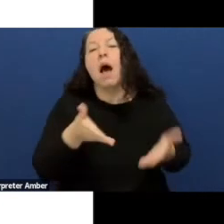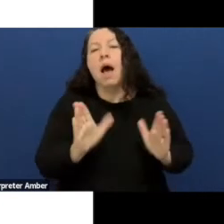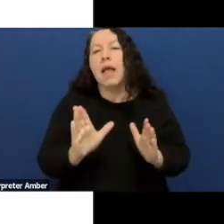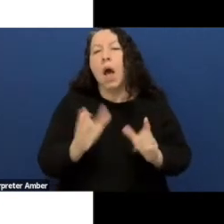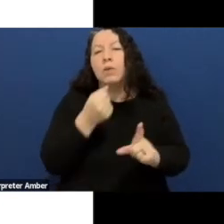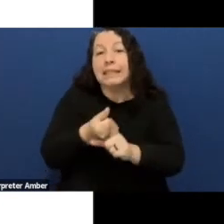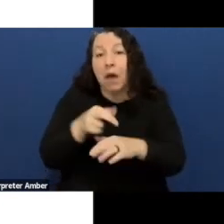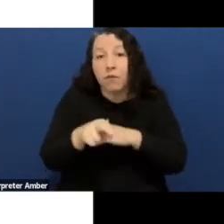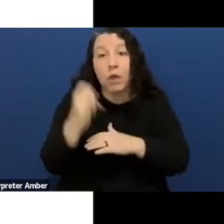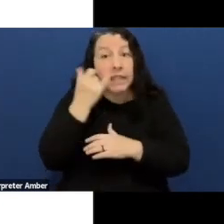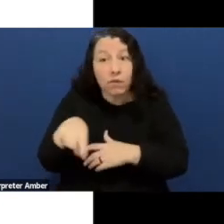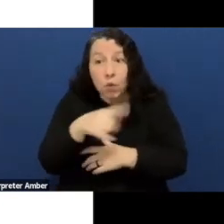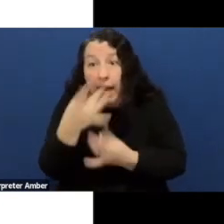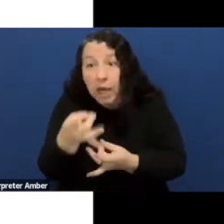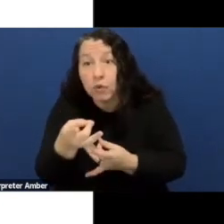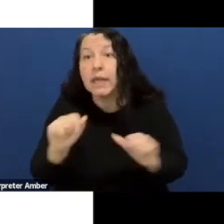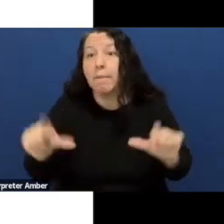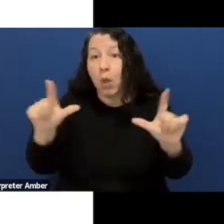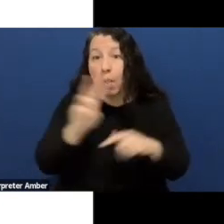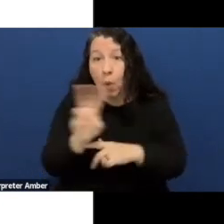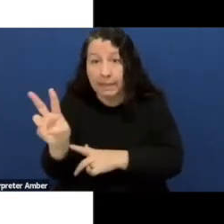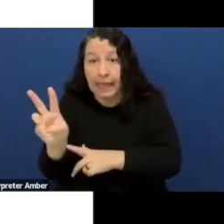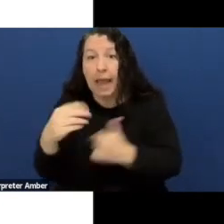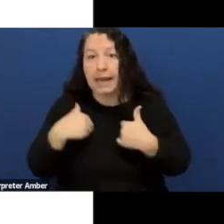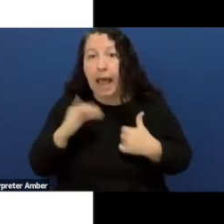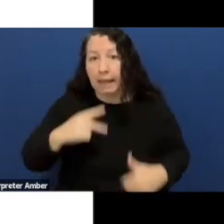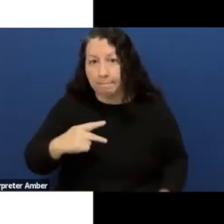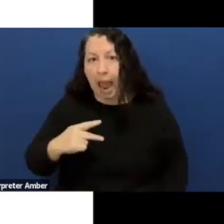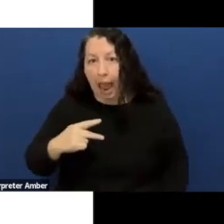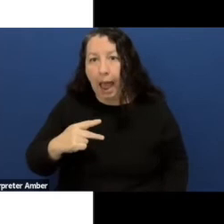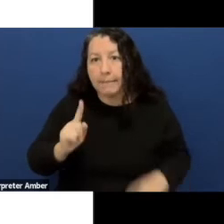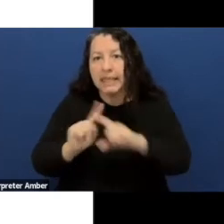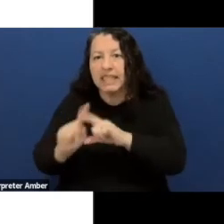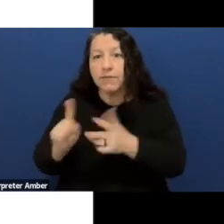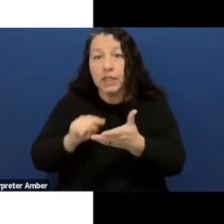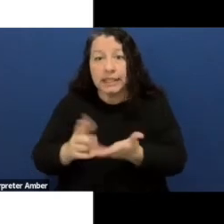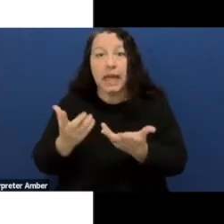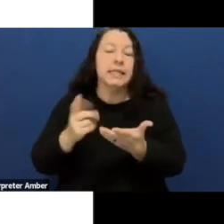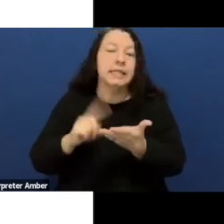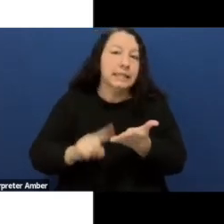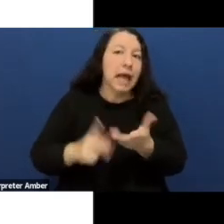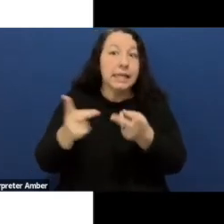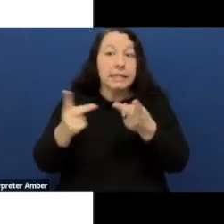17,000 people who've had COVID, many of whom will have Long COVID. It allows self referrals.